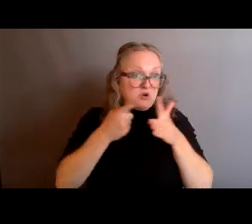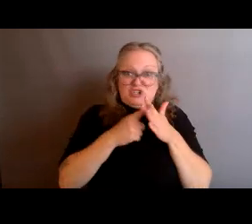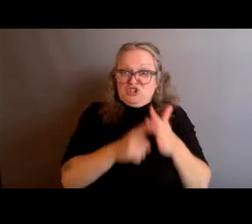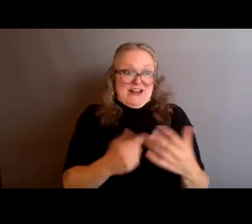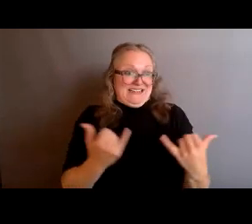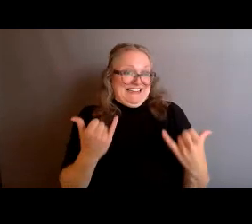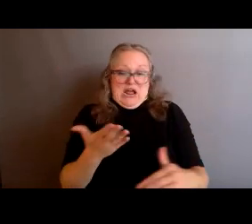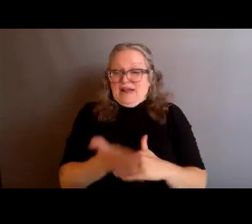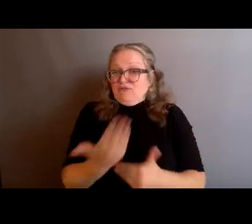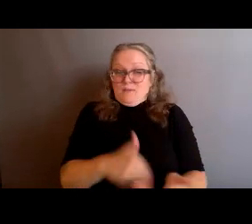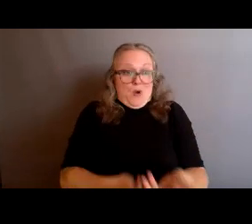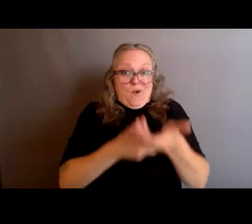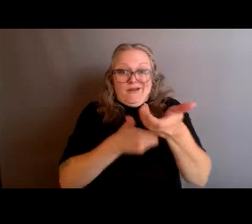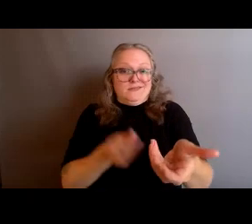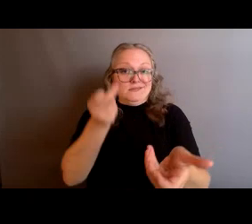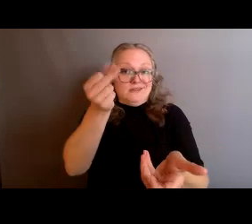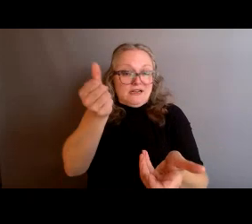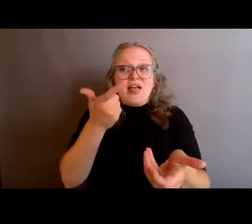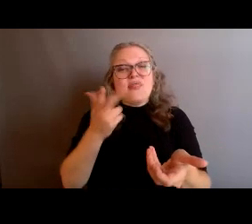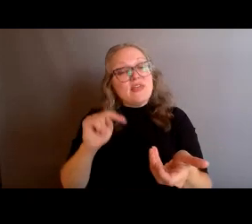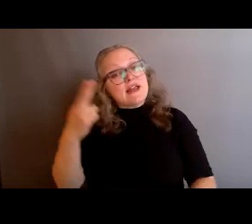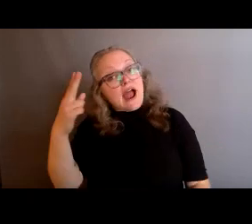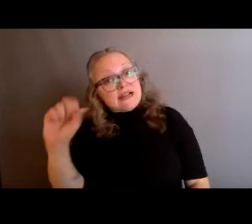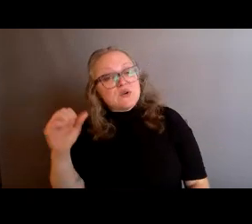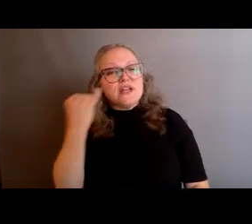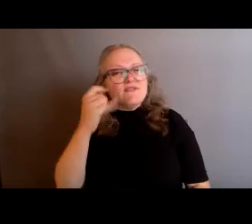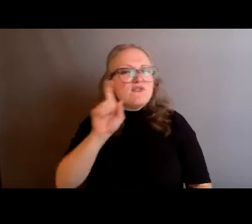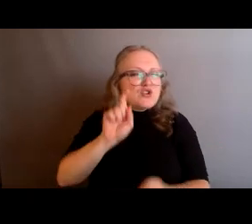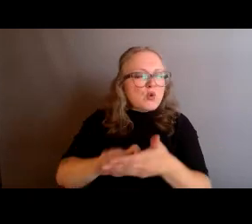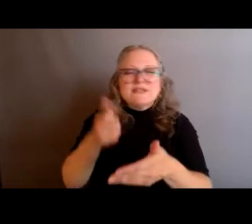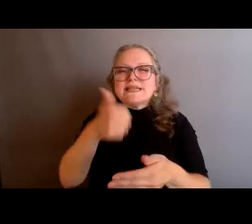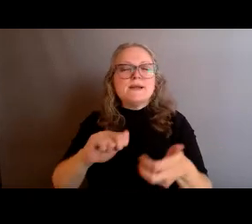And then you know, in high school and then if you ever notice any problems, like I said,